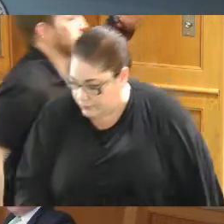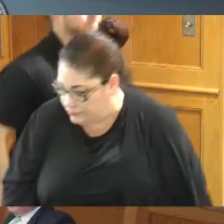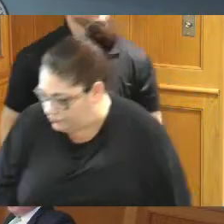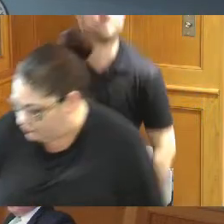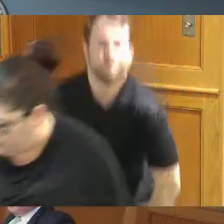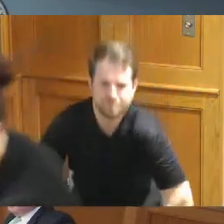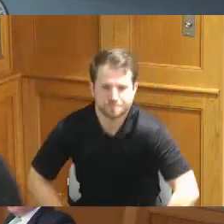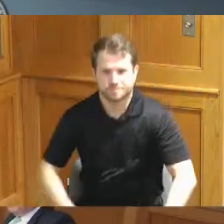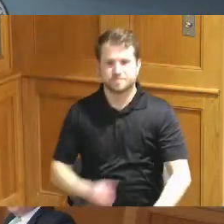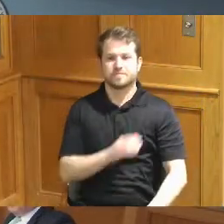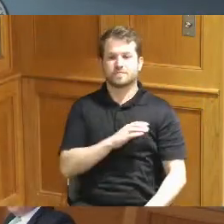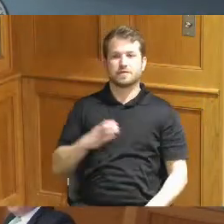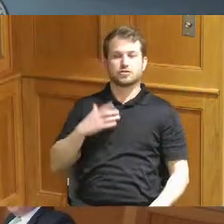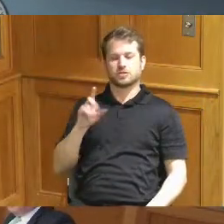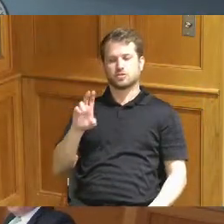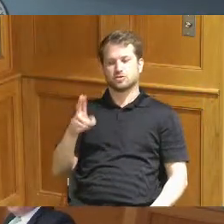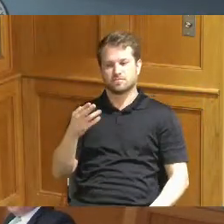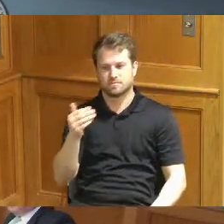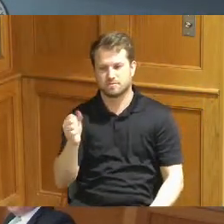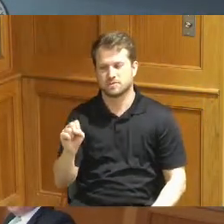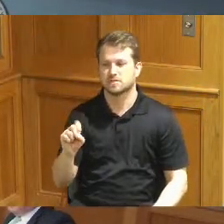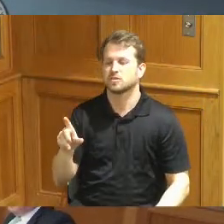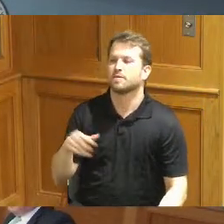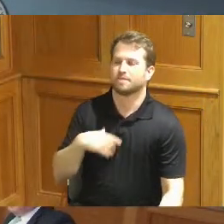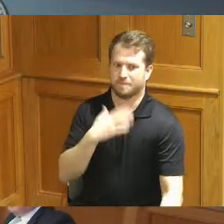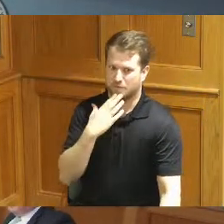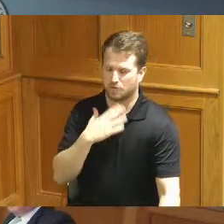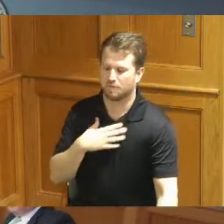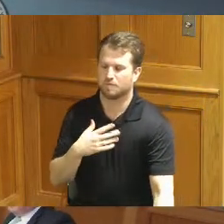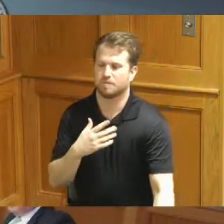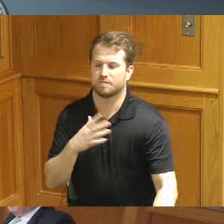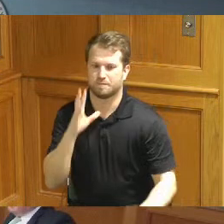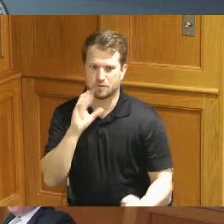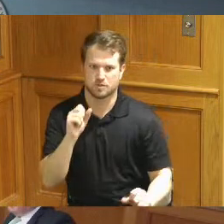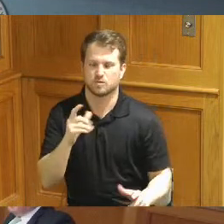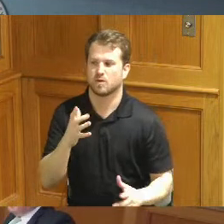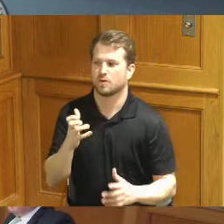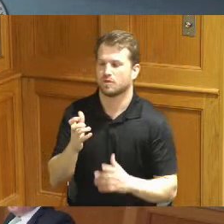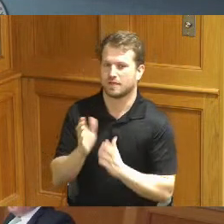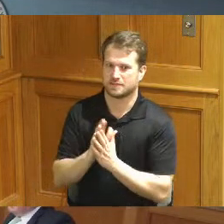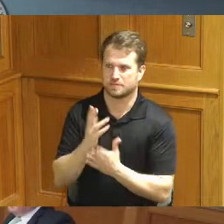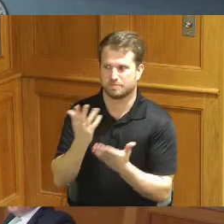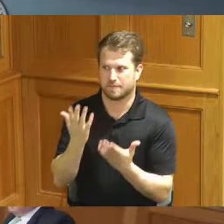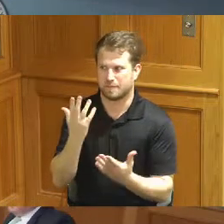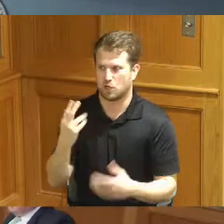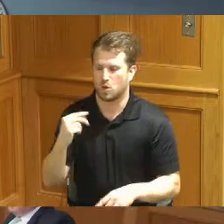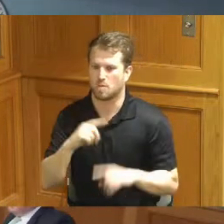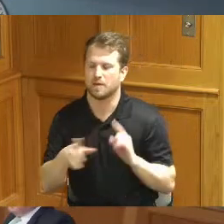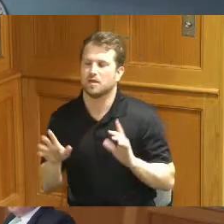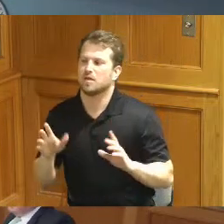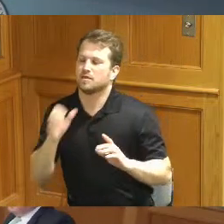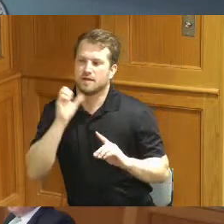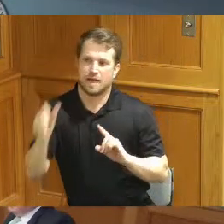President I have to ask this question Imagine the answer is no but it doesn't impact any residential